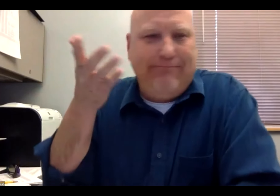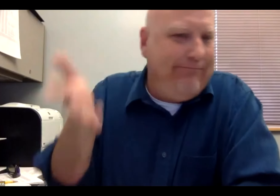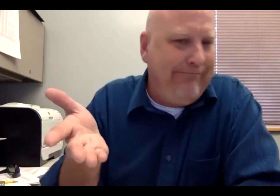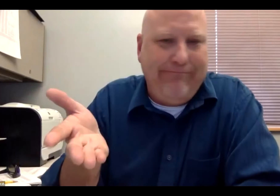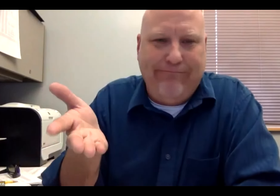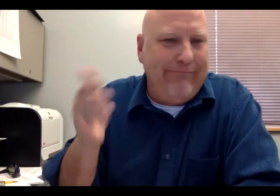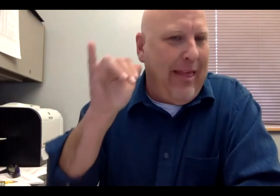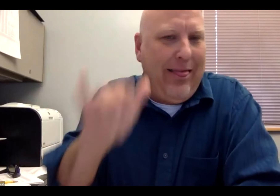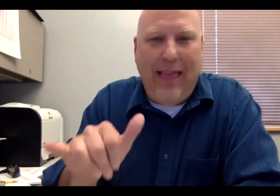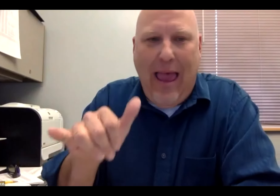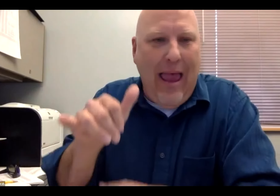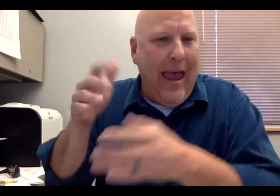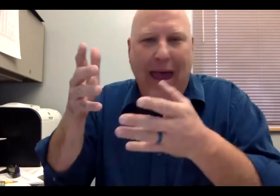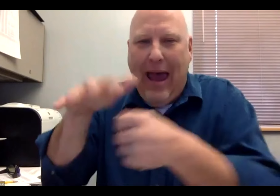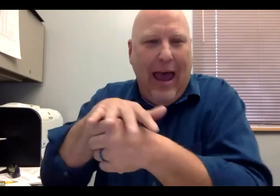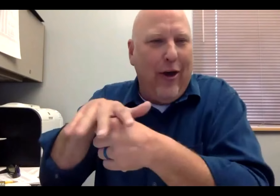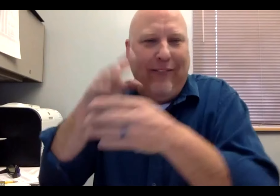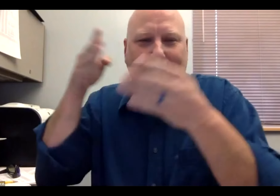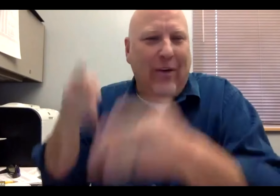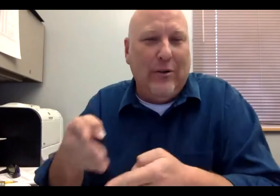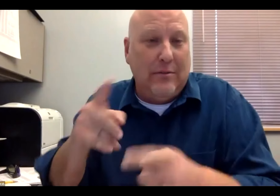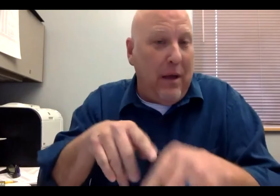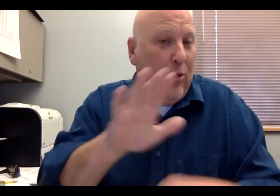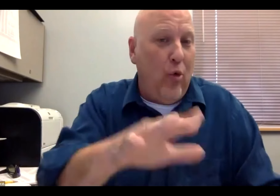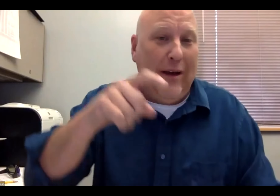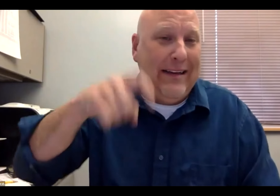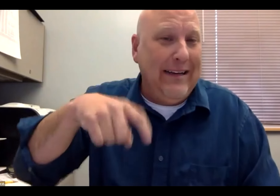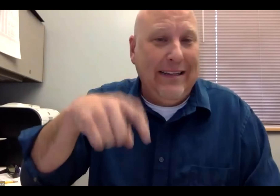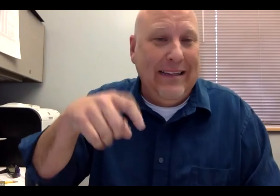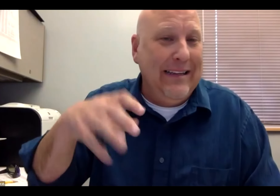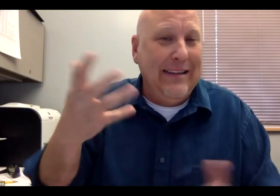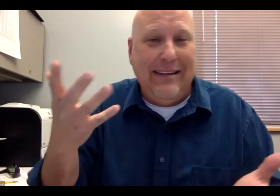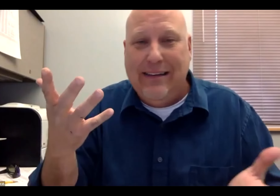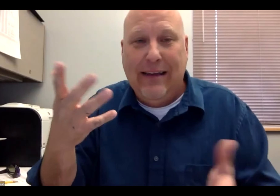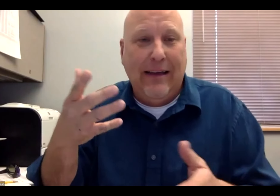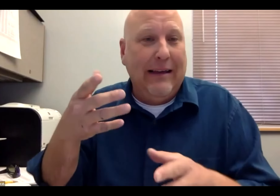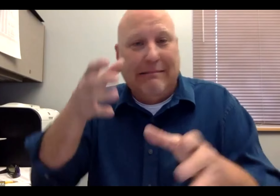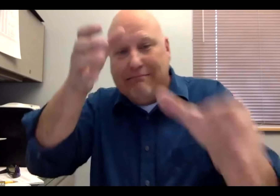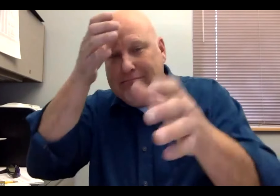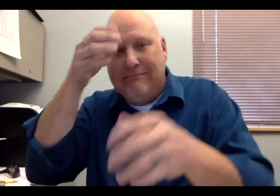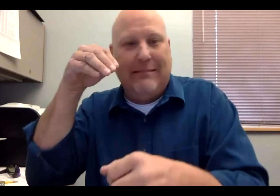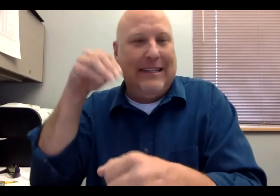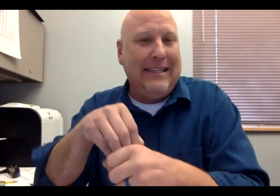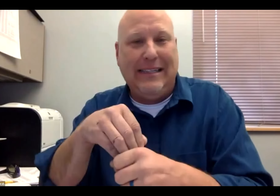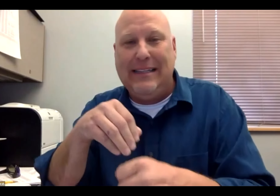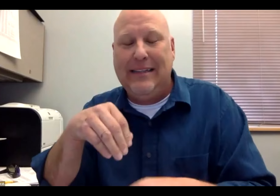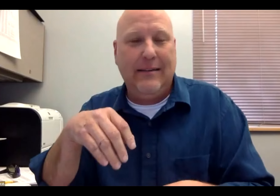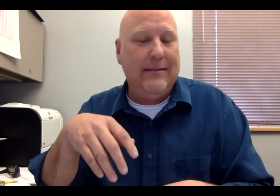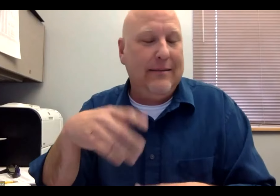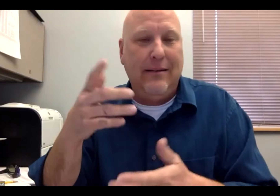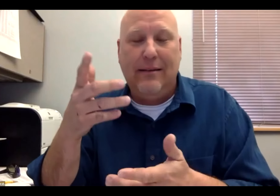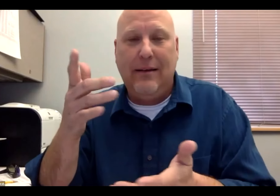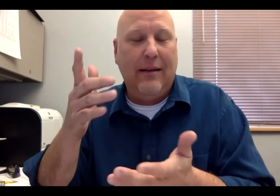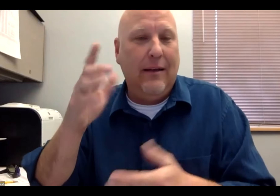interpreter with a specialty in whatever area of focus that meets needs at that time. So,